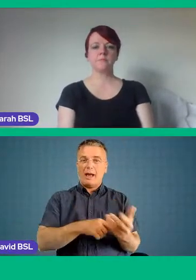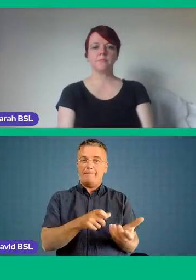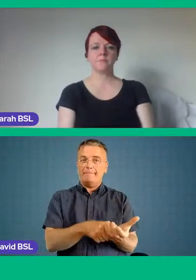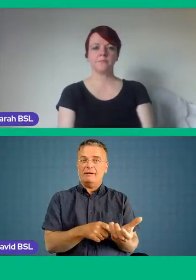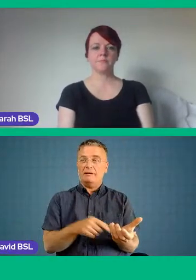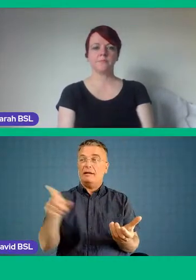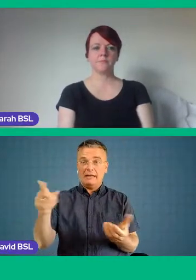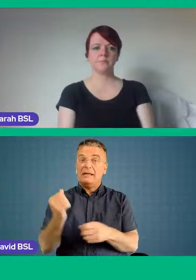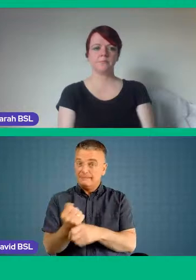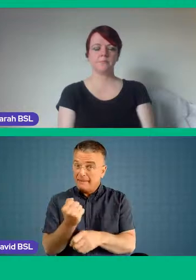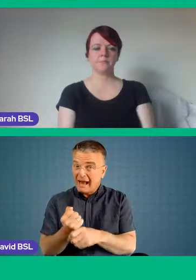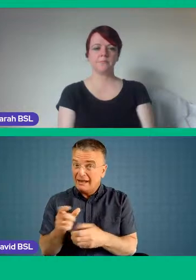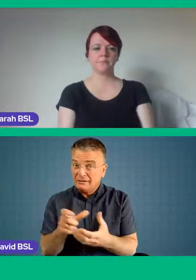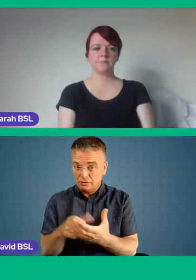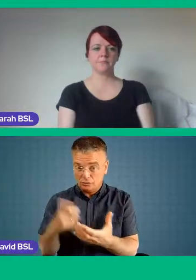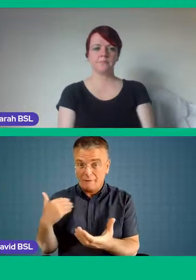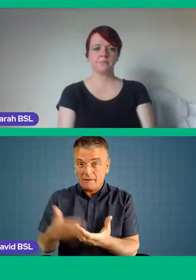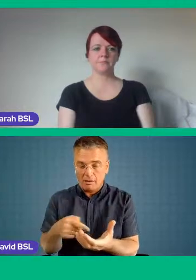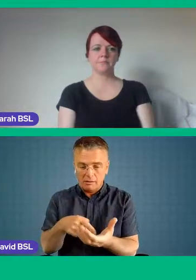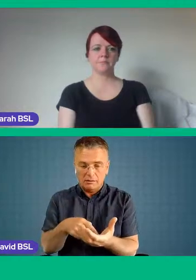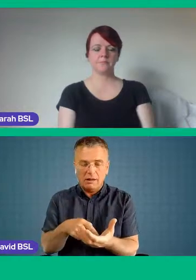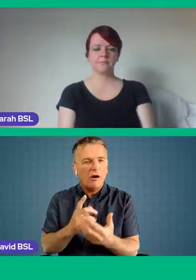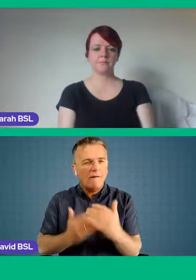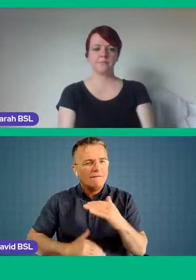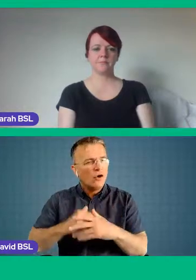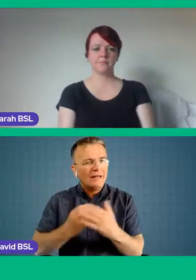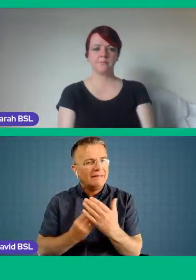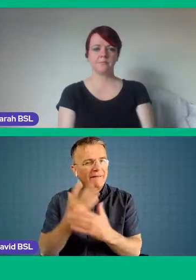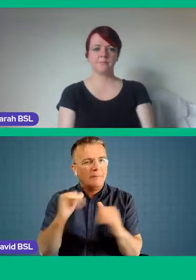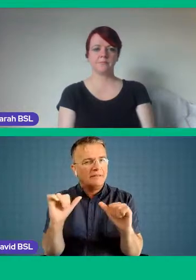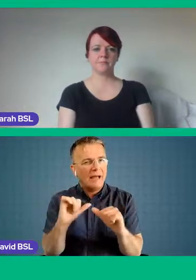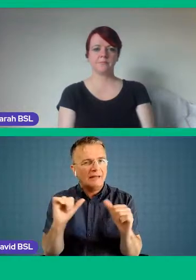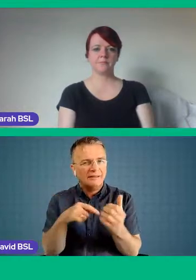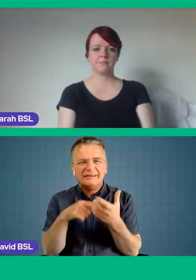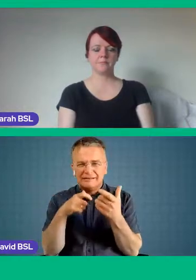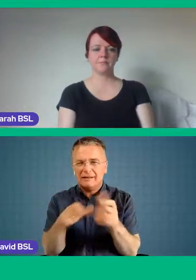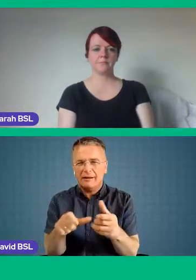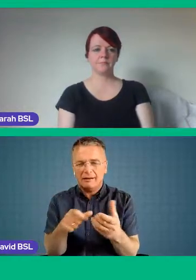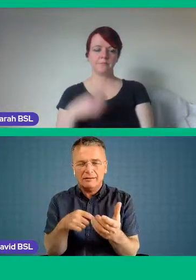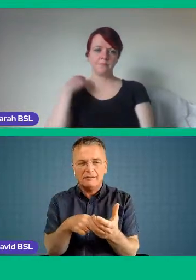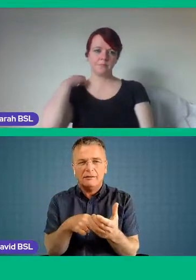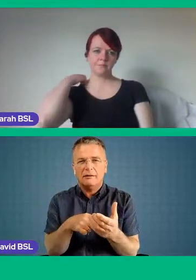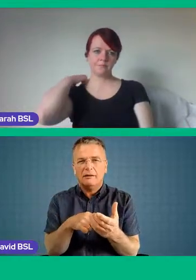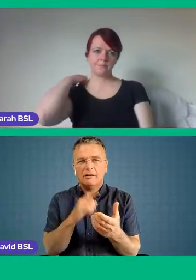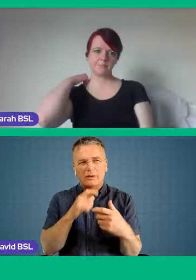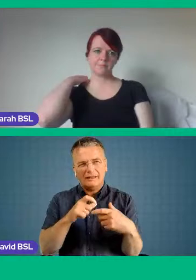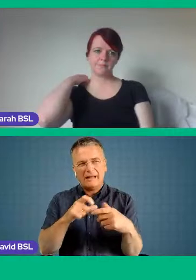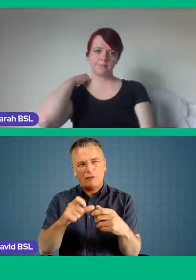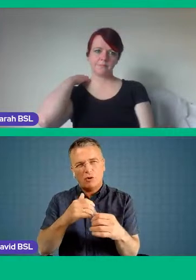and the prototyping has made for us so far is not fully developed yet, it is still...